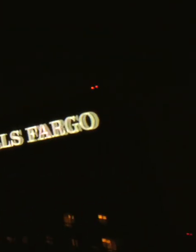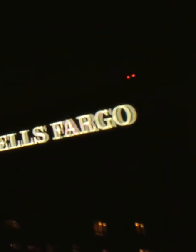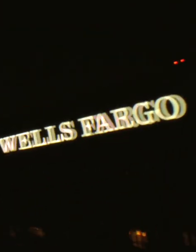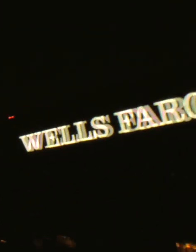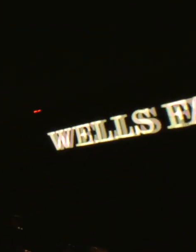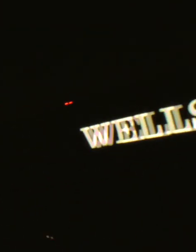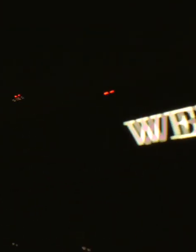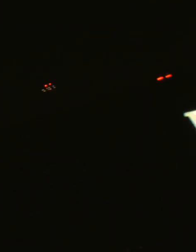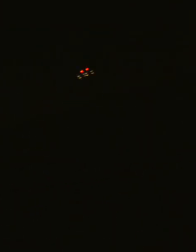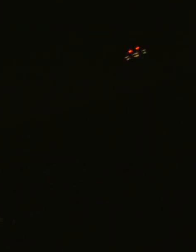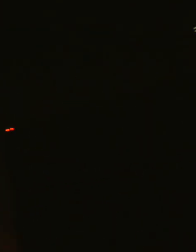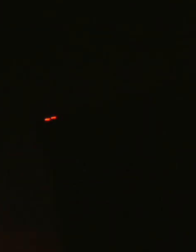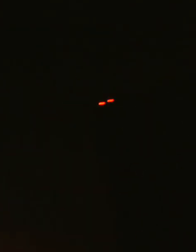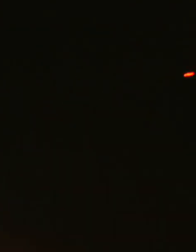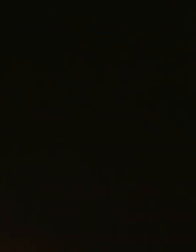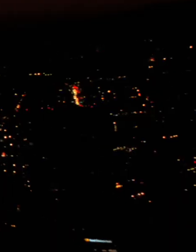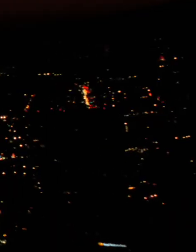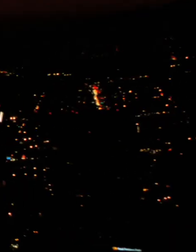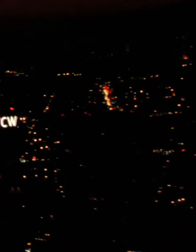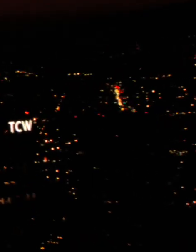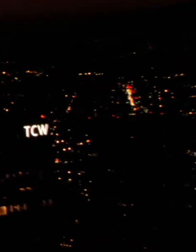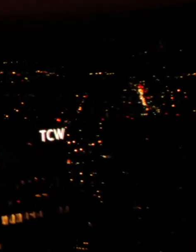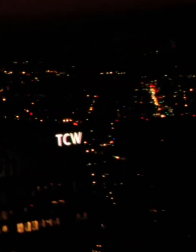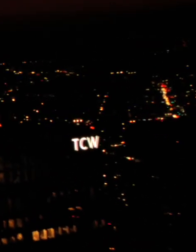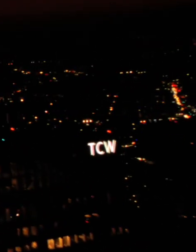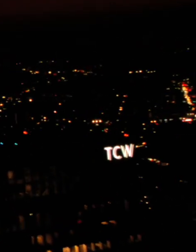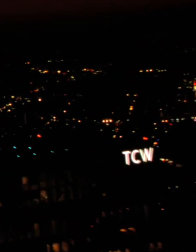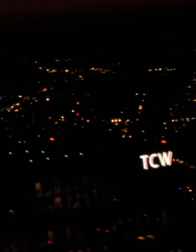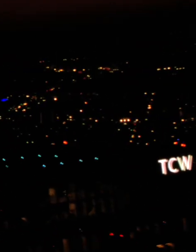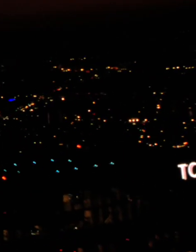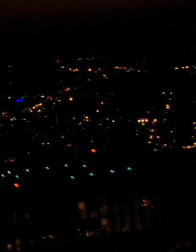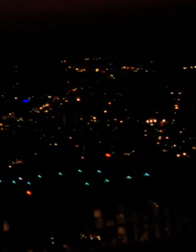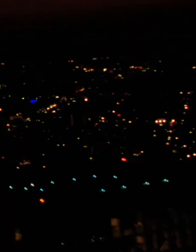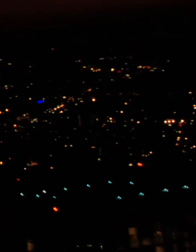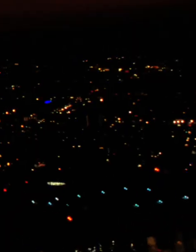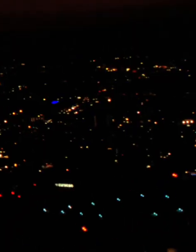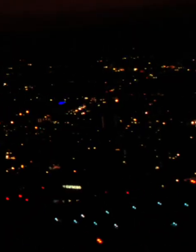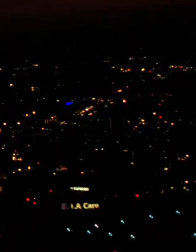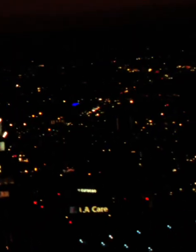We can help you solve the complexity with simplicity.